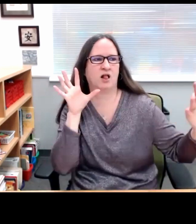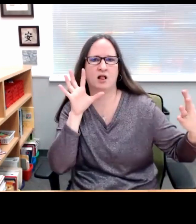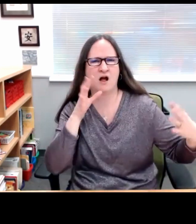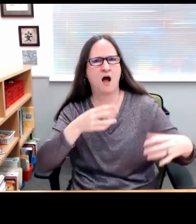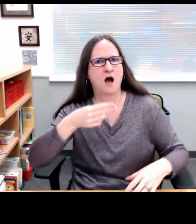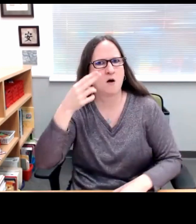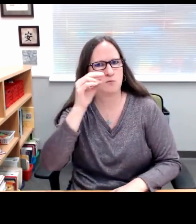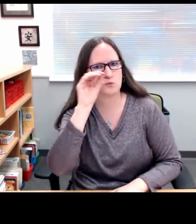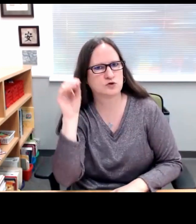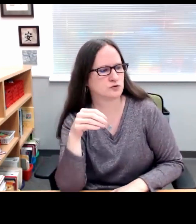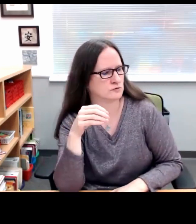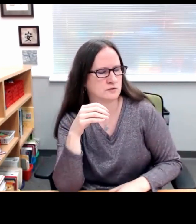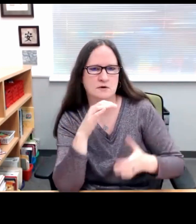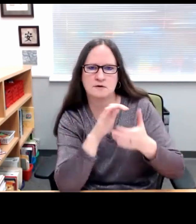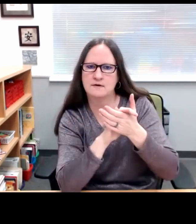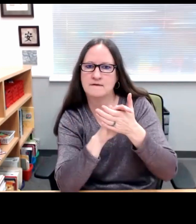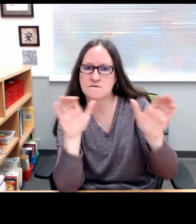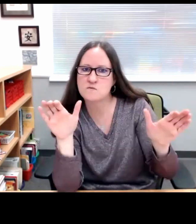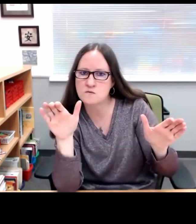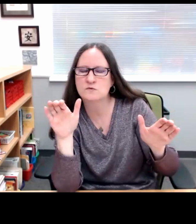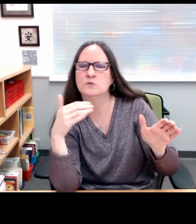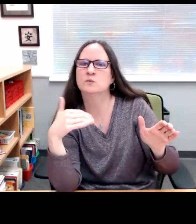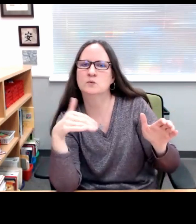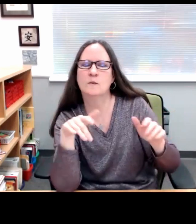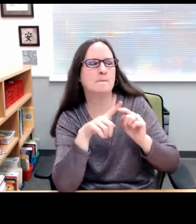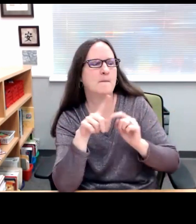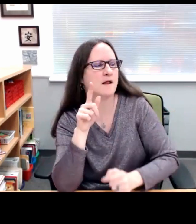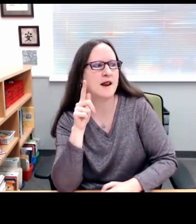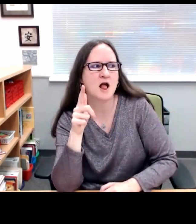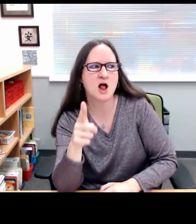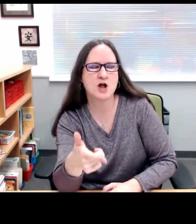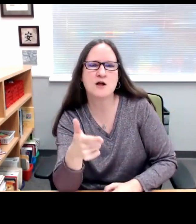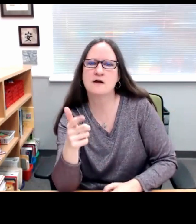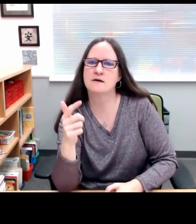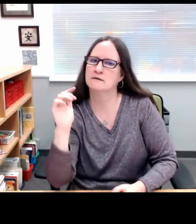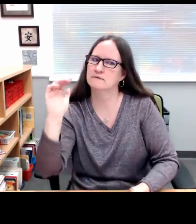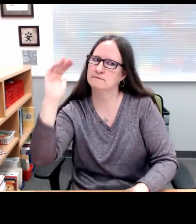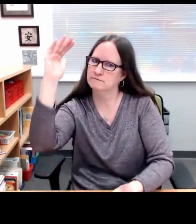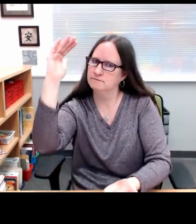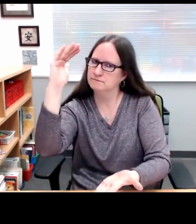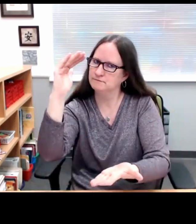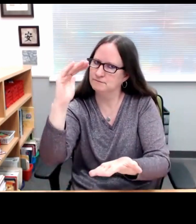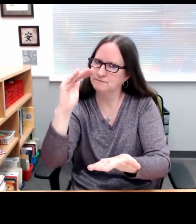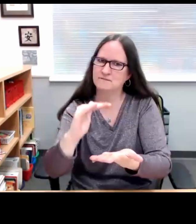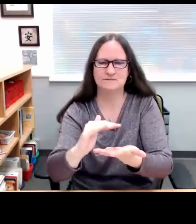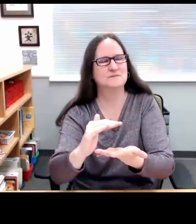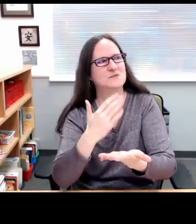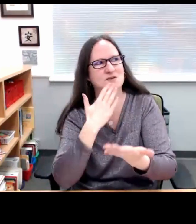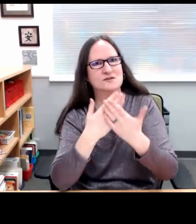issues with relationships when it comes to divorcing after a situation like that.